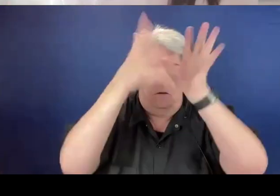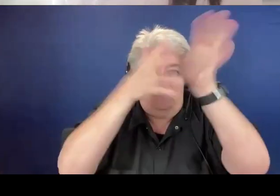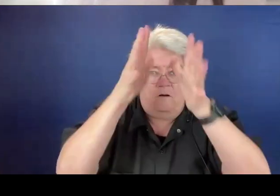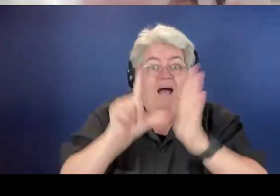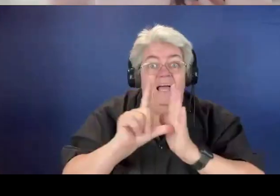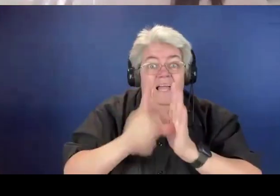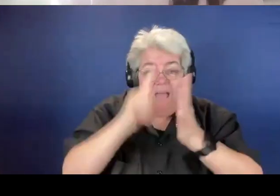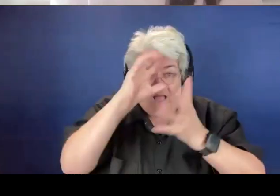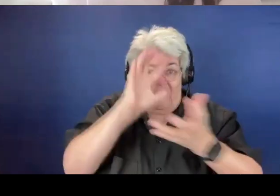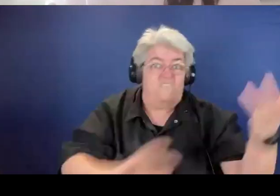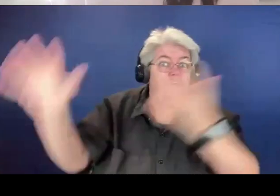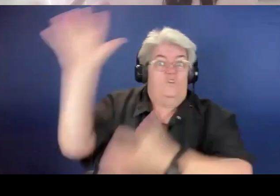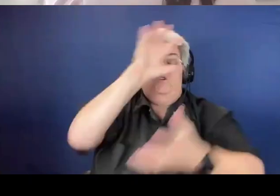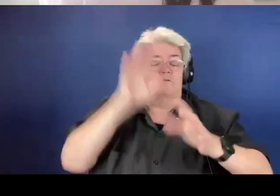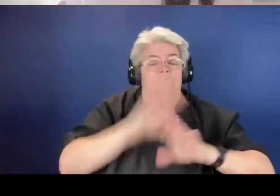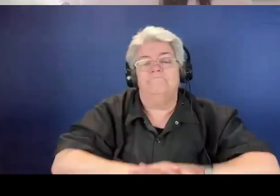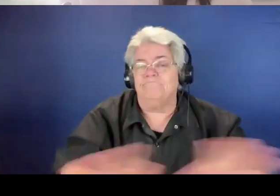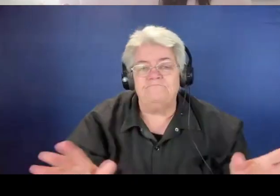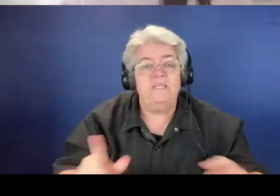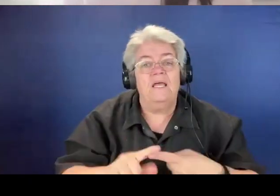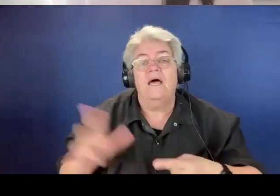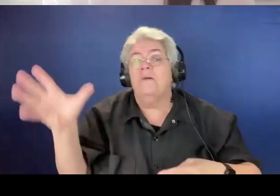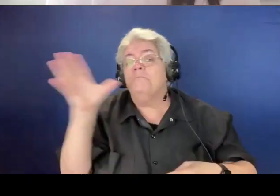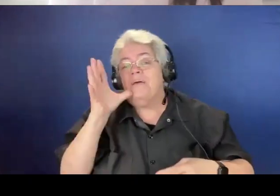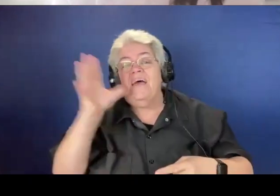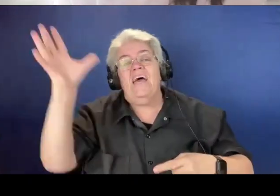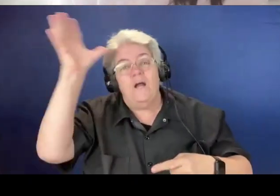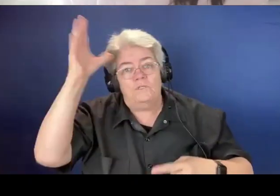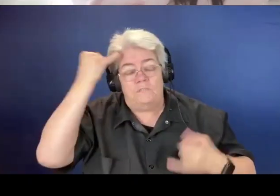there mainly from parents who have this concern.